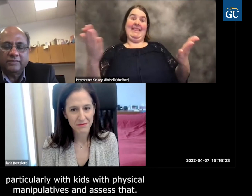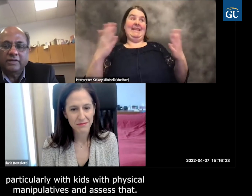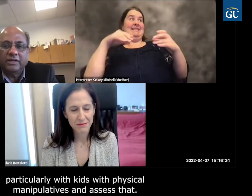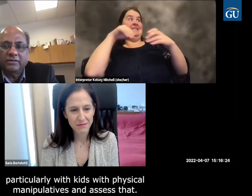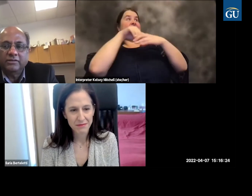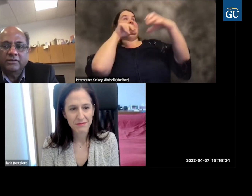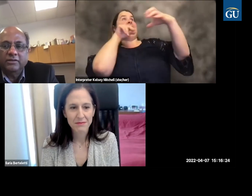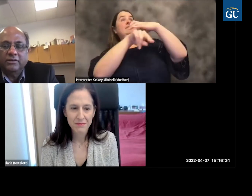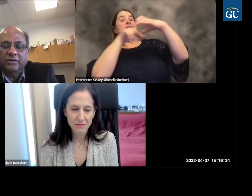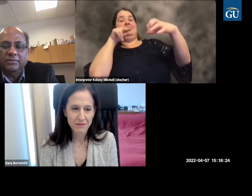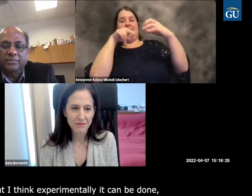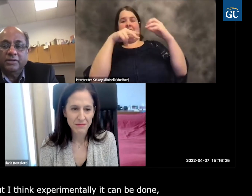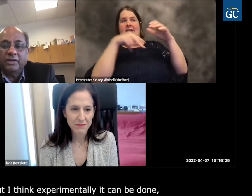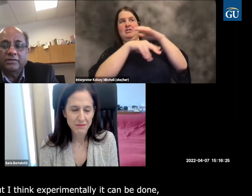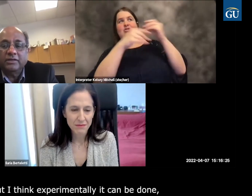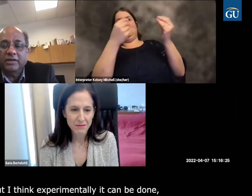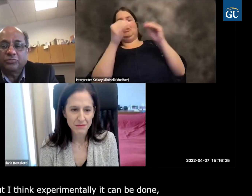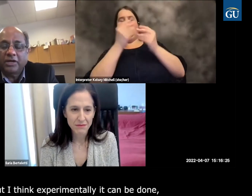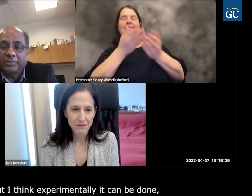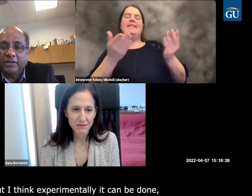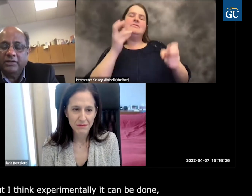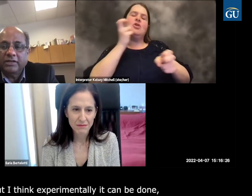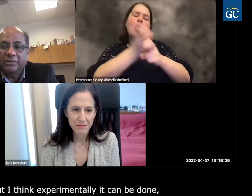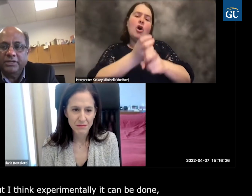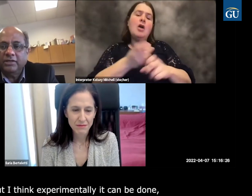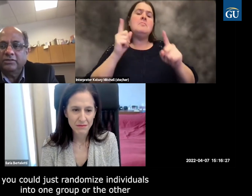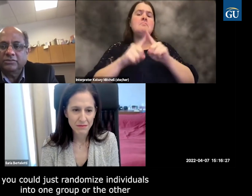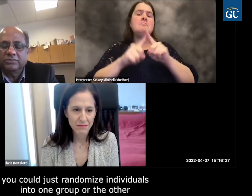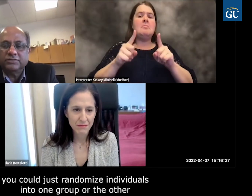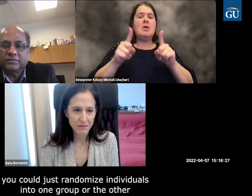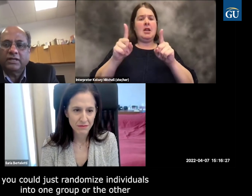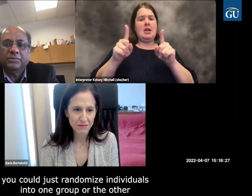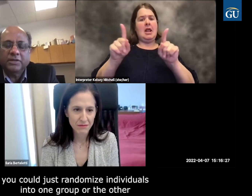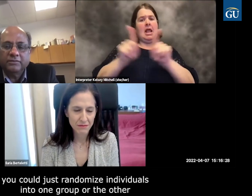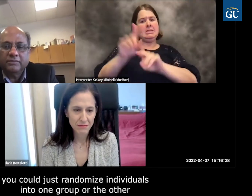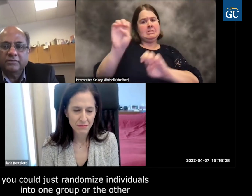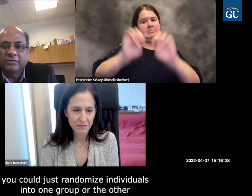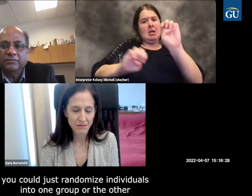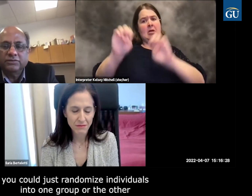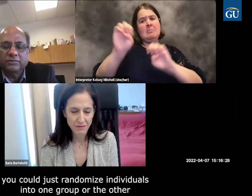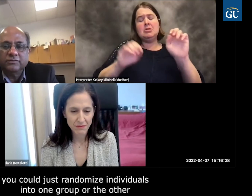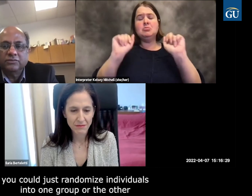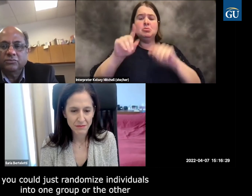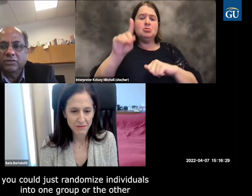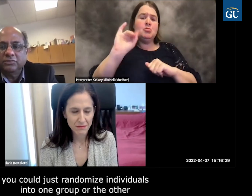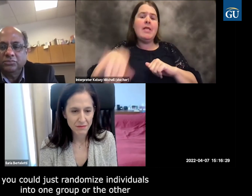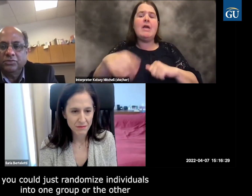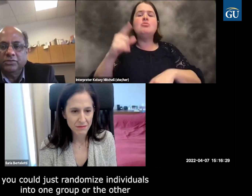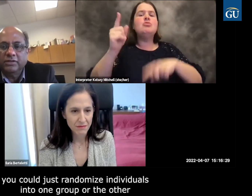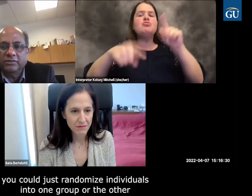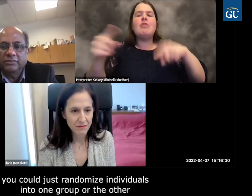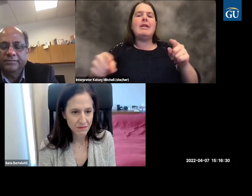that but i think experimentally it can be done you could just randomize